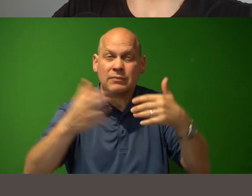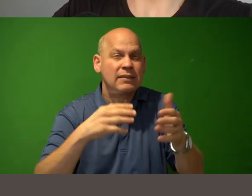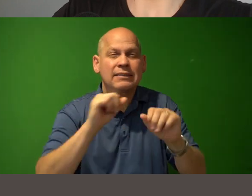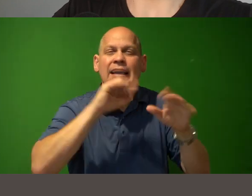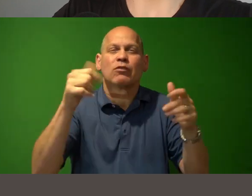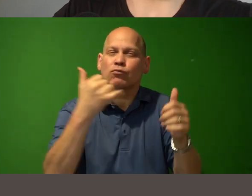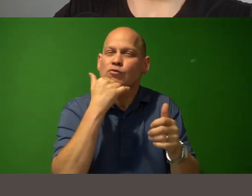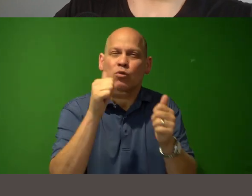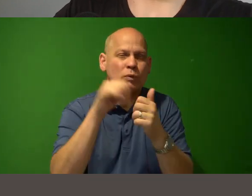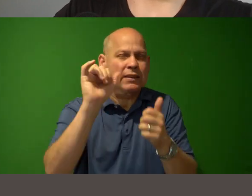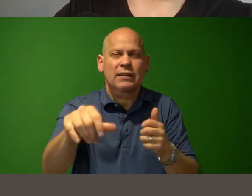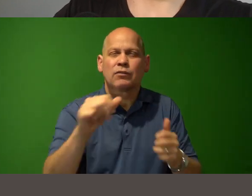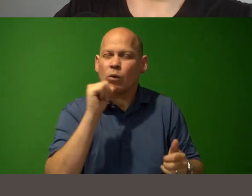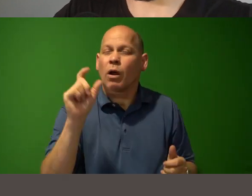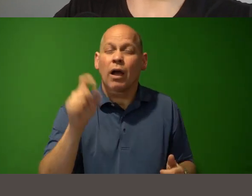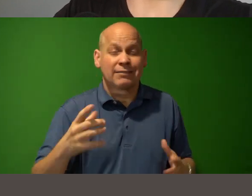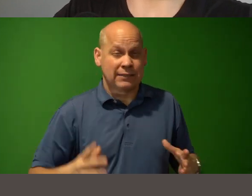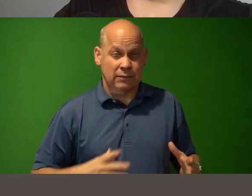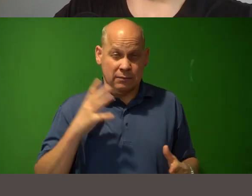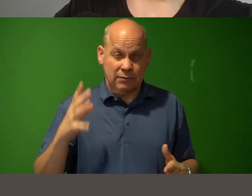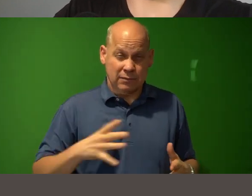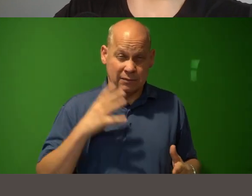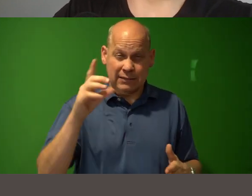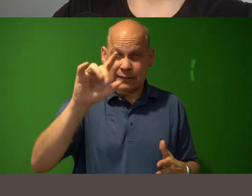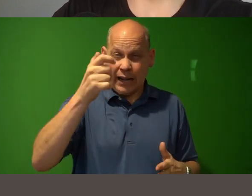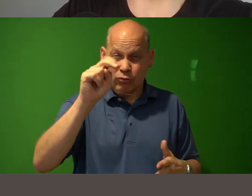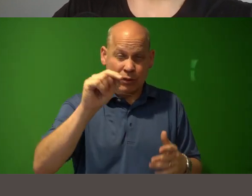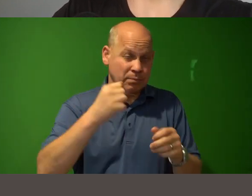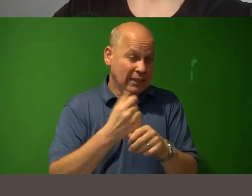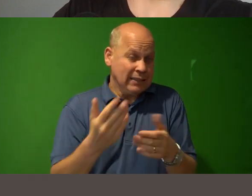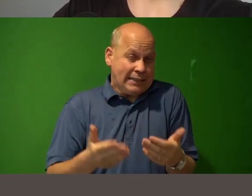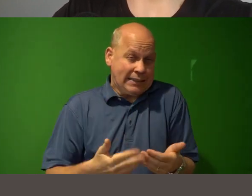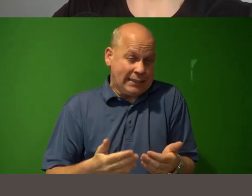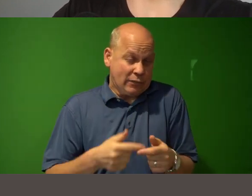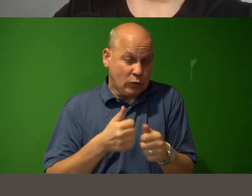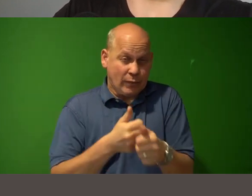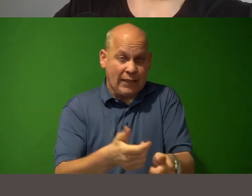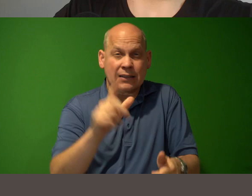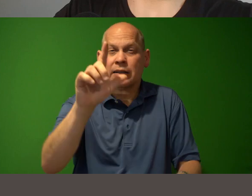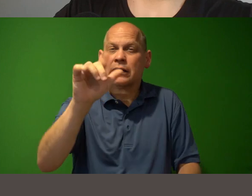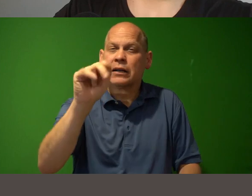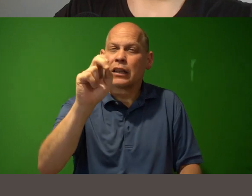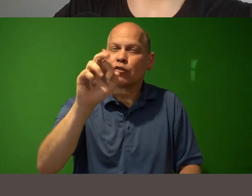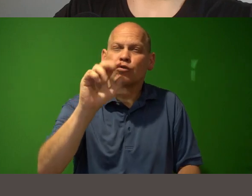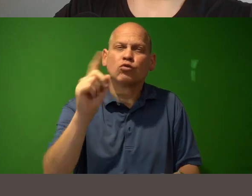You don't have to have a fancy diagram to make it easy to follow. So linear is always a good start.